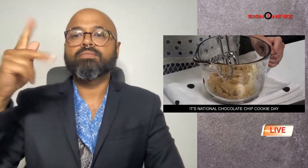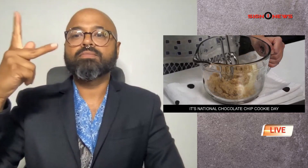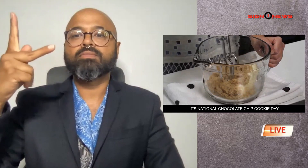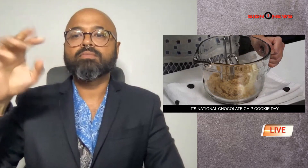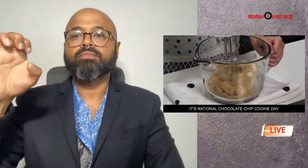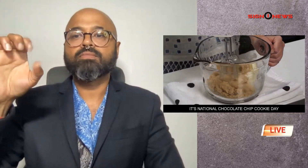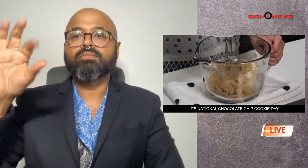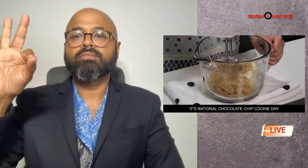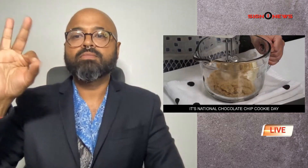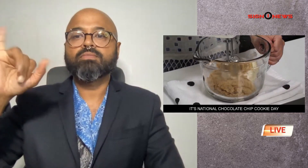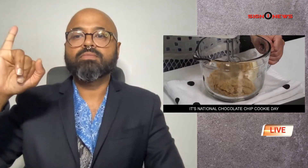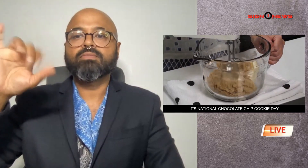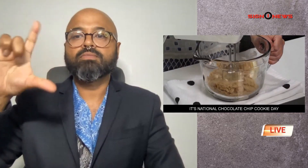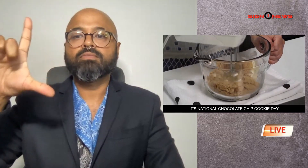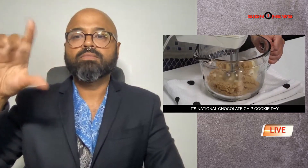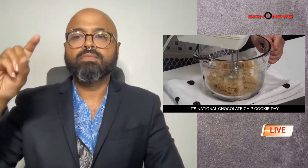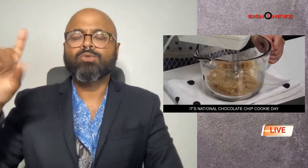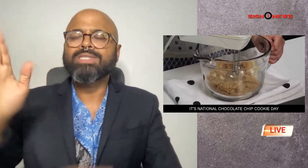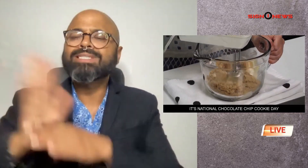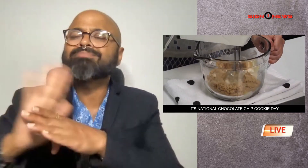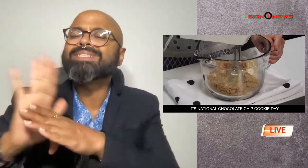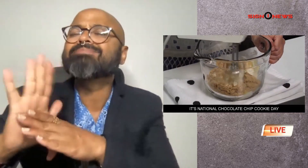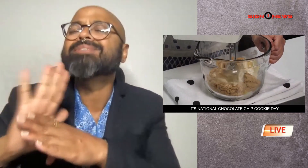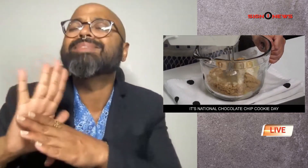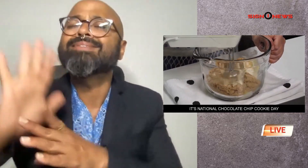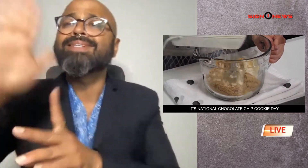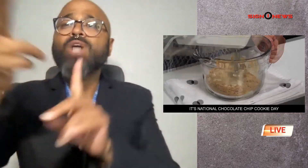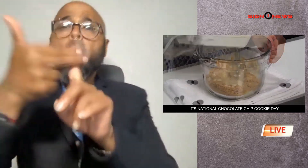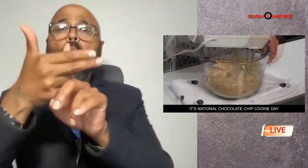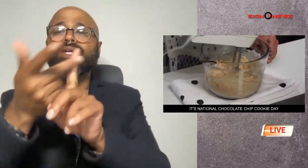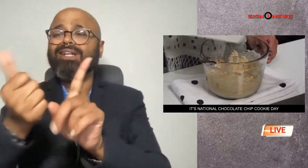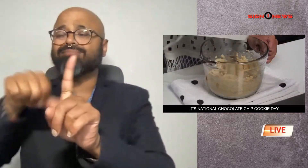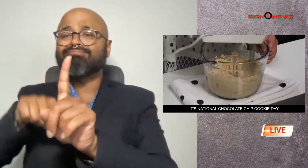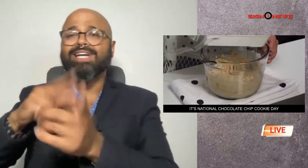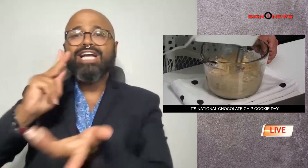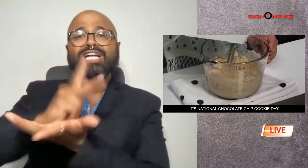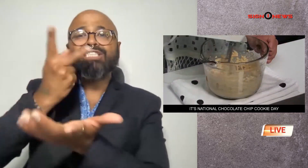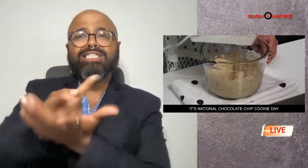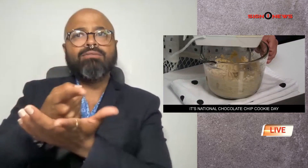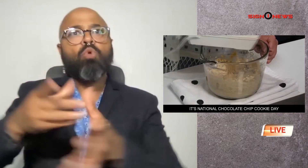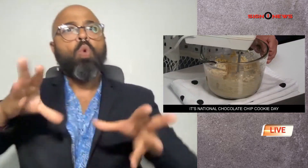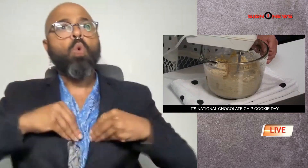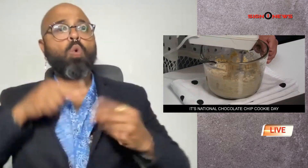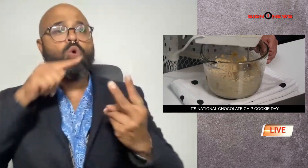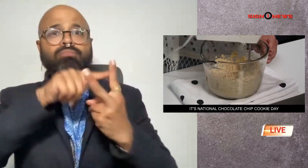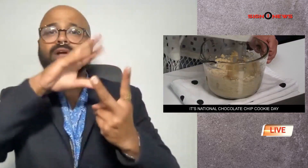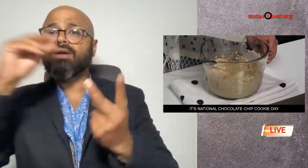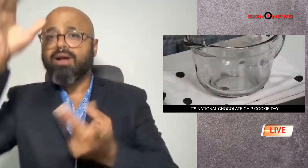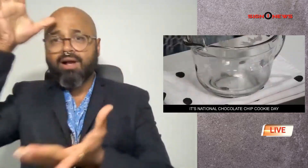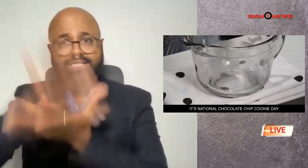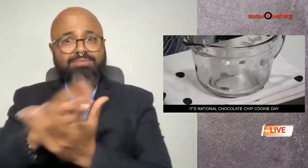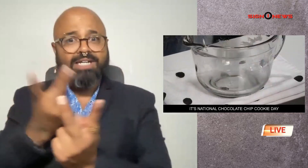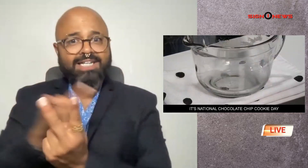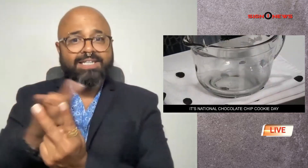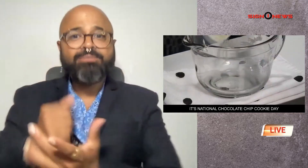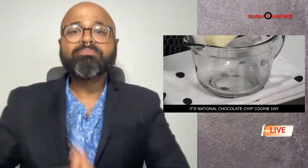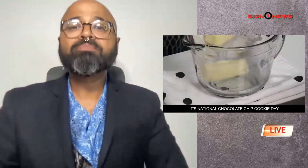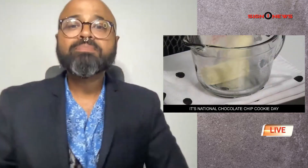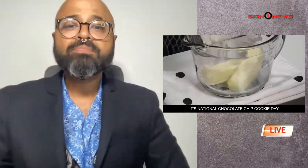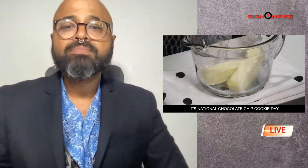back in 1937 a woman named Ruth Grace Wakefield was busy in the kitchen of the hotel she and her husband own